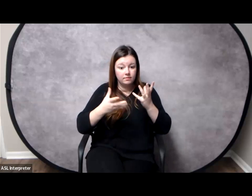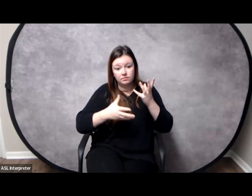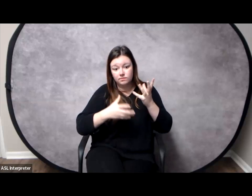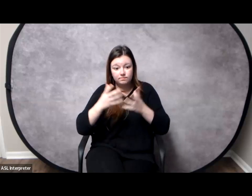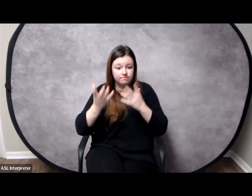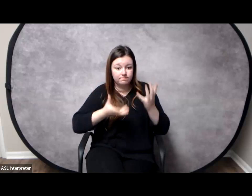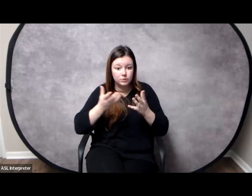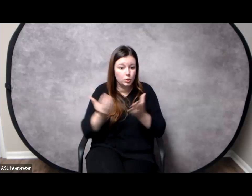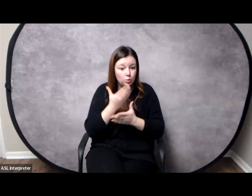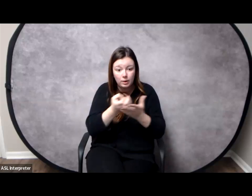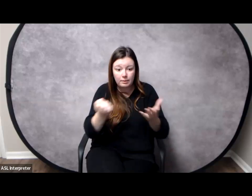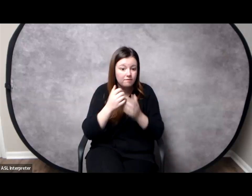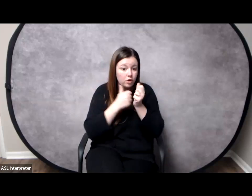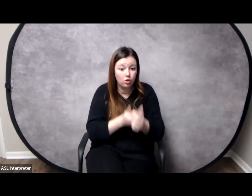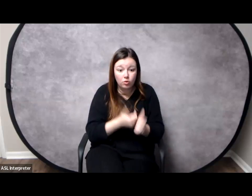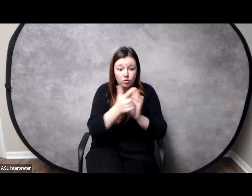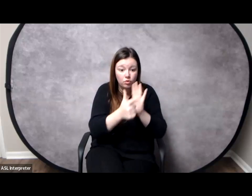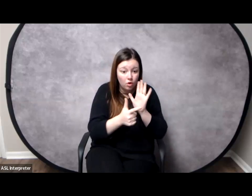or change the actual equipment that they have.